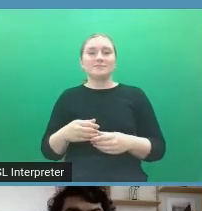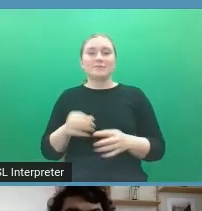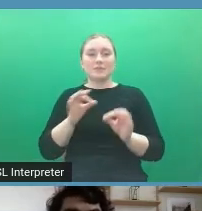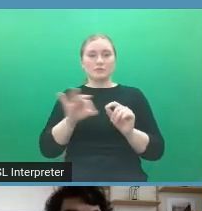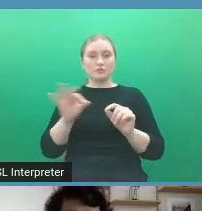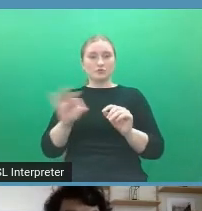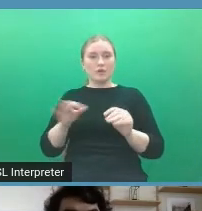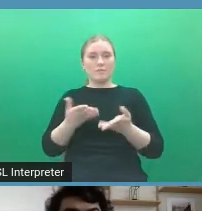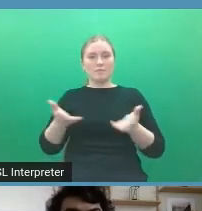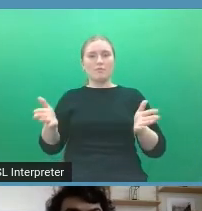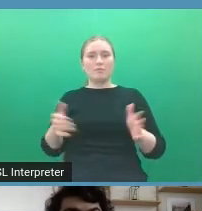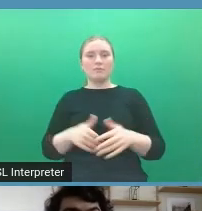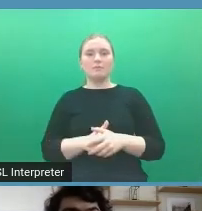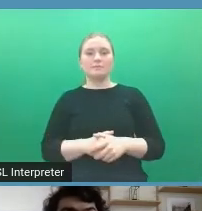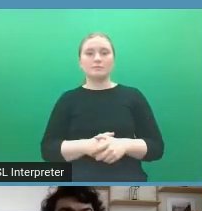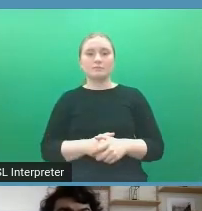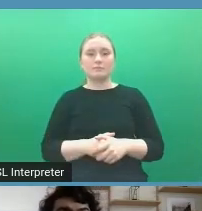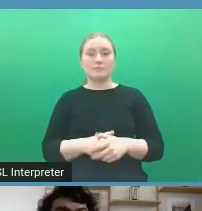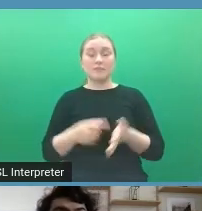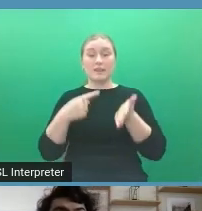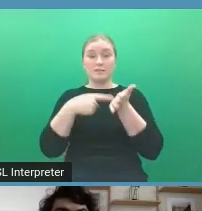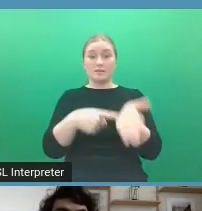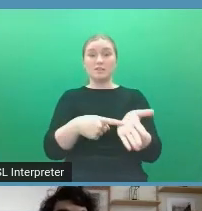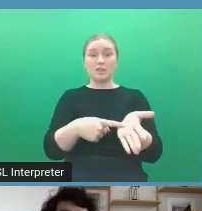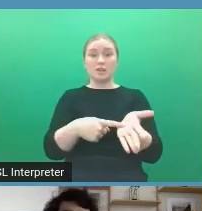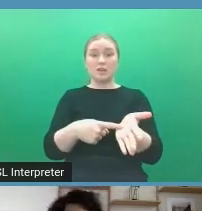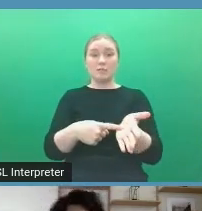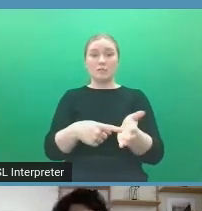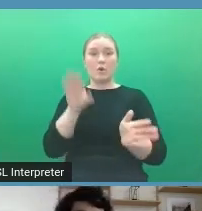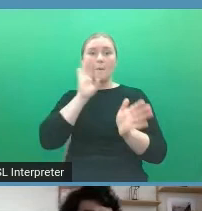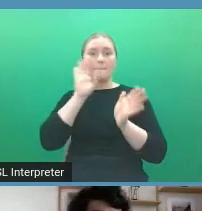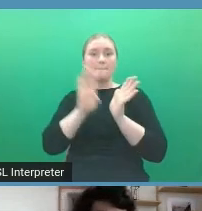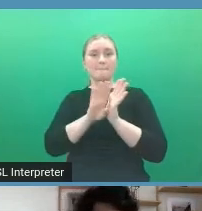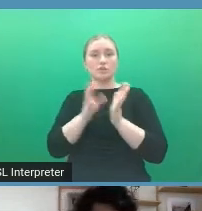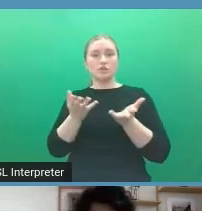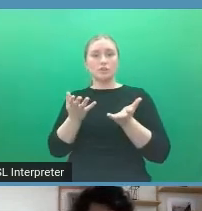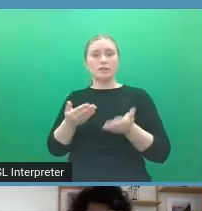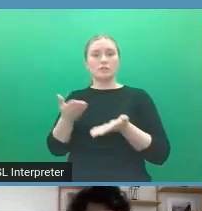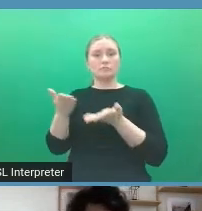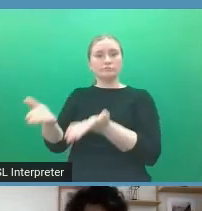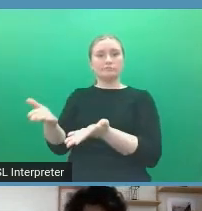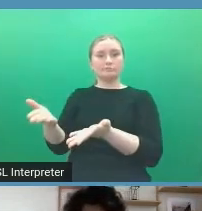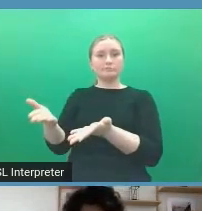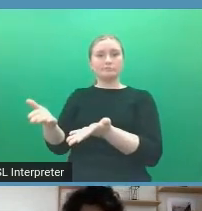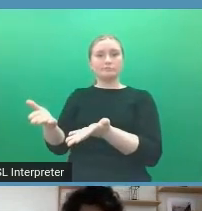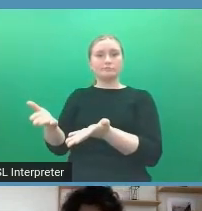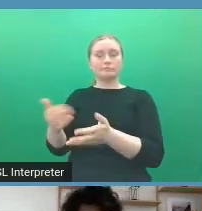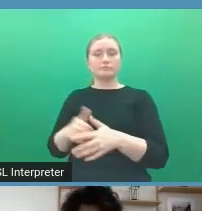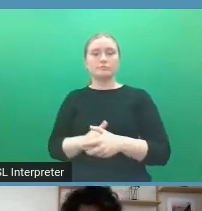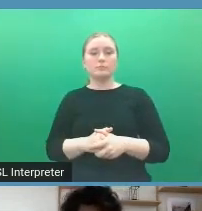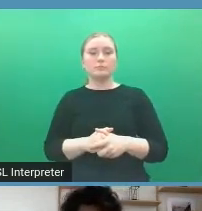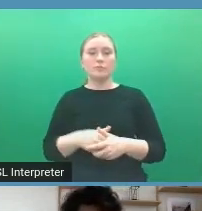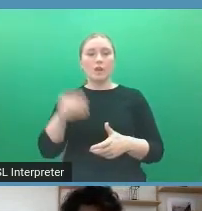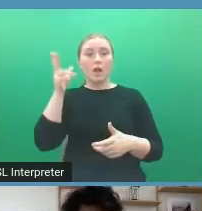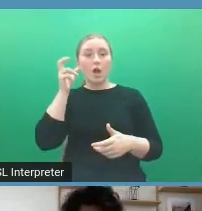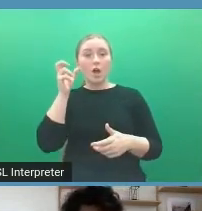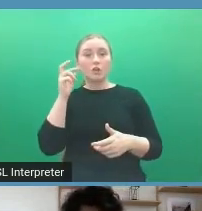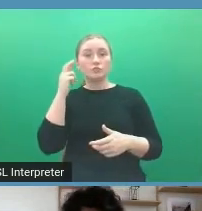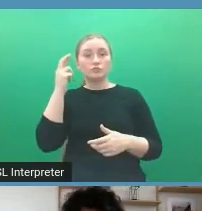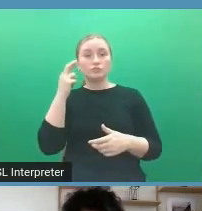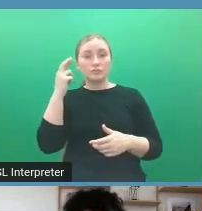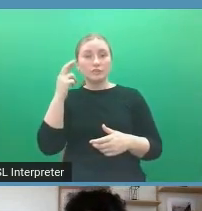an example of that. So we've got a painting by Kerry James Marshall, for audio reasons we're